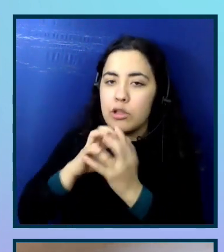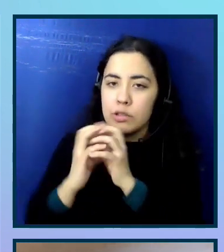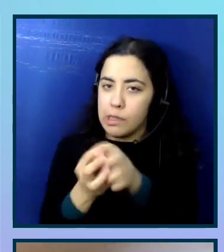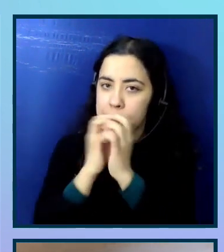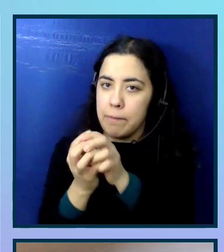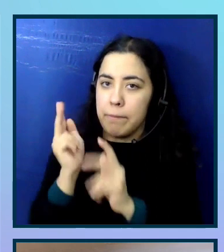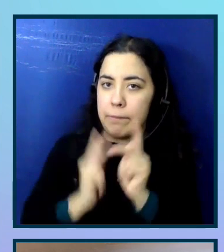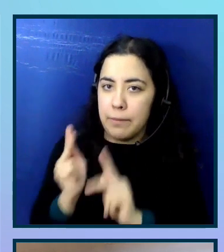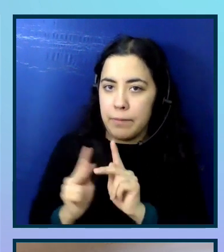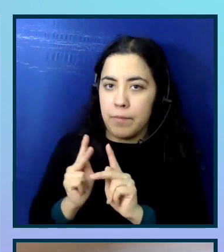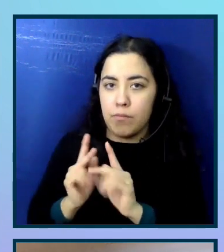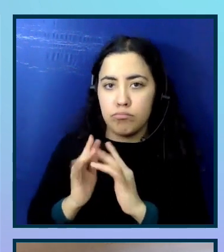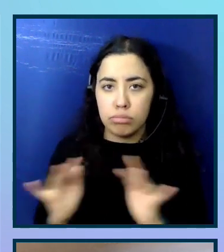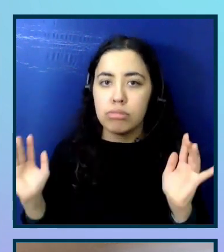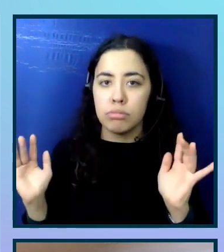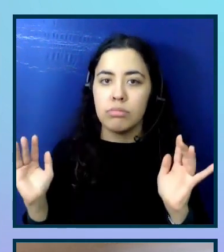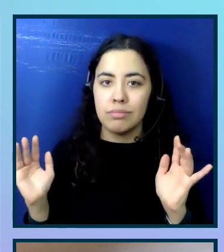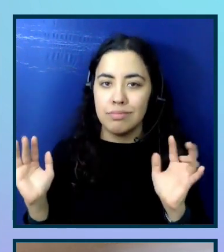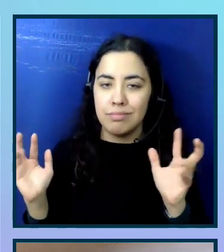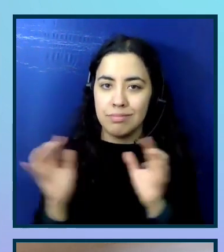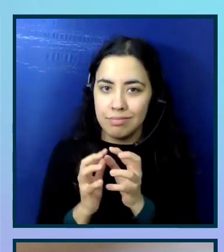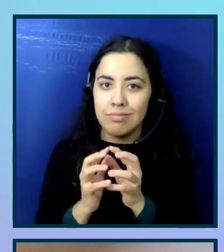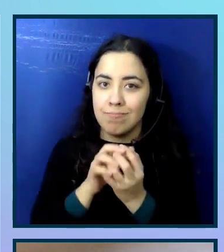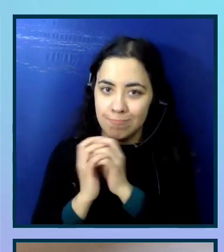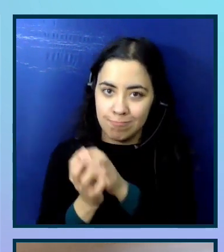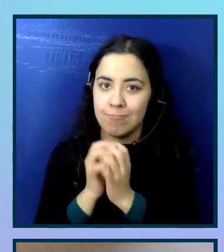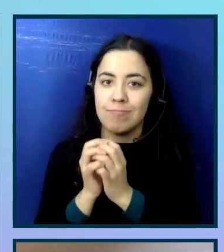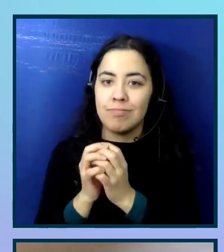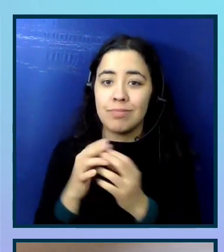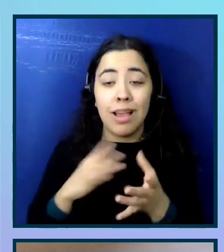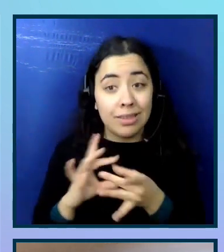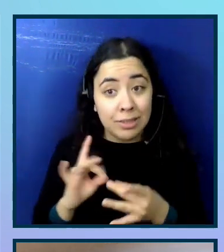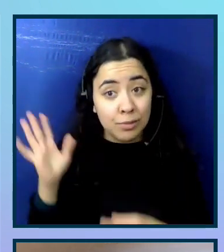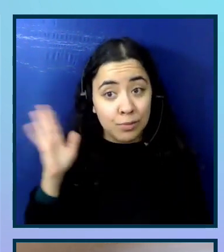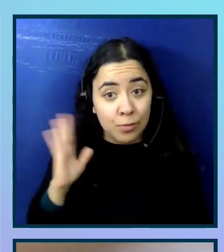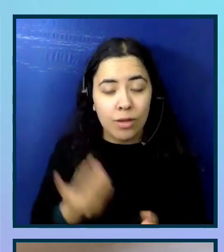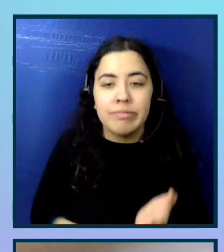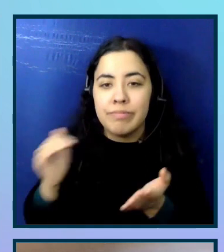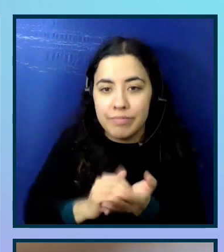I've seen it as a carer and disability advocate, a person who paves ways for students to learn